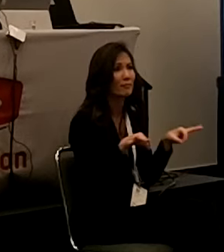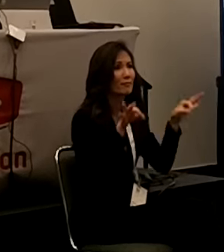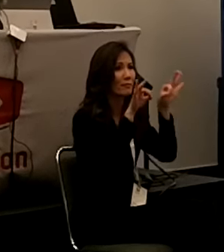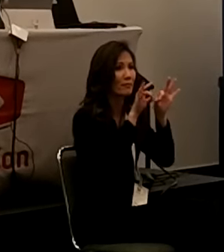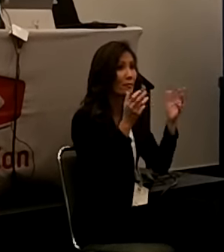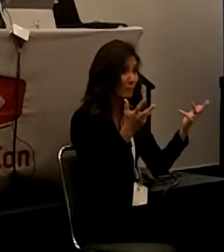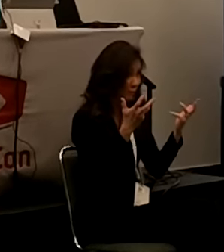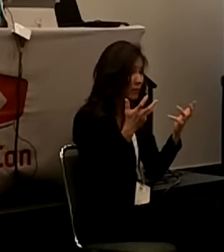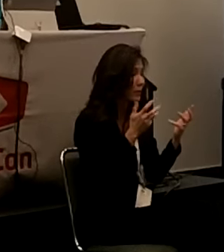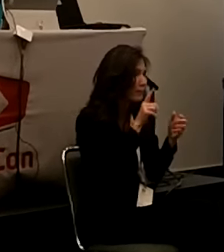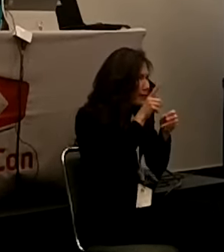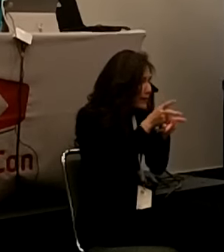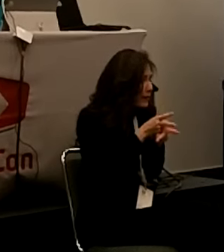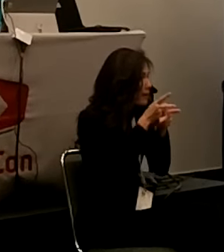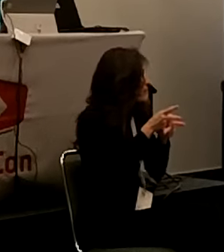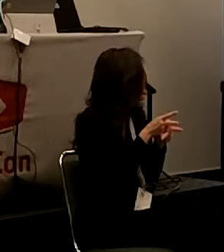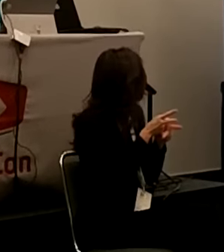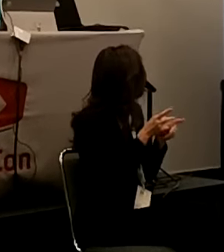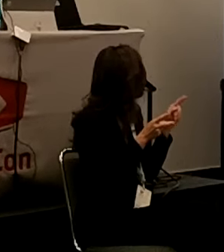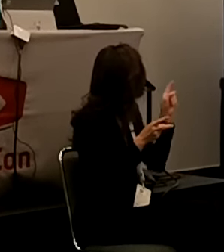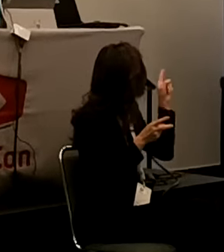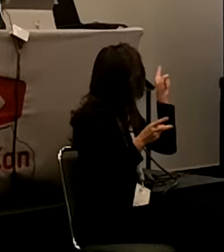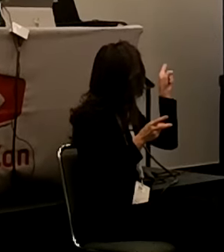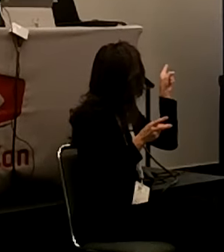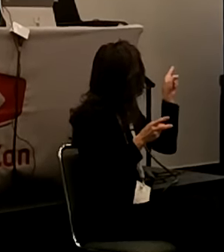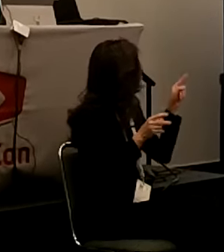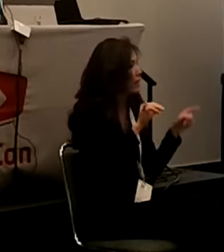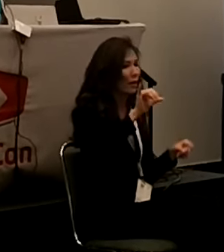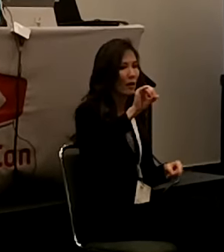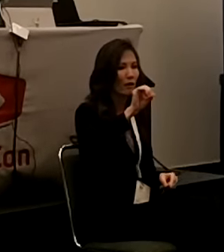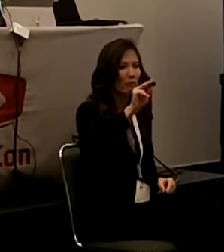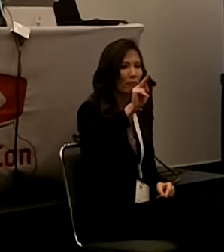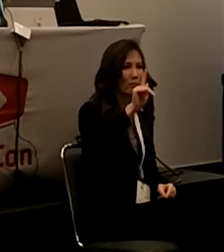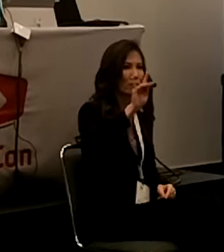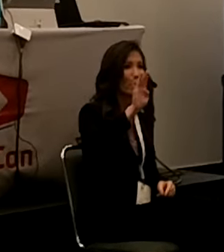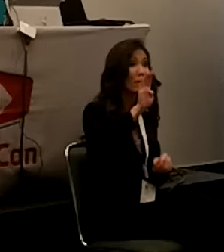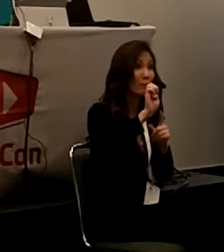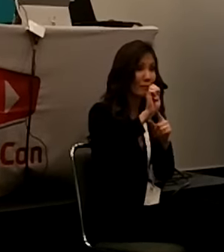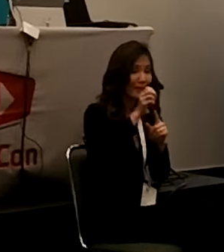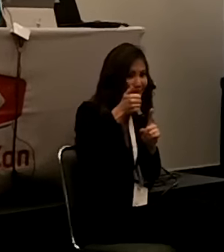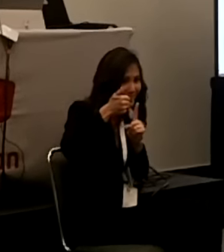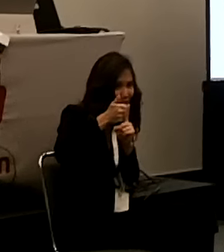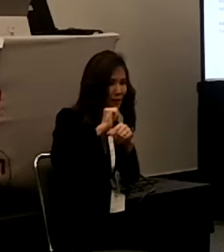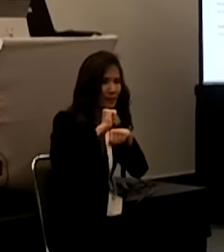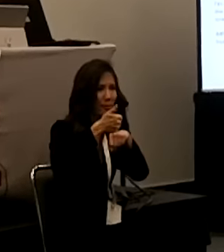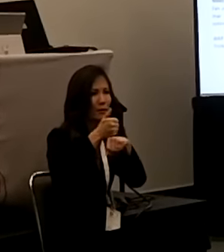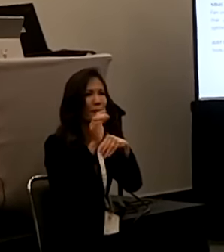is that you have the fan contribution on. YouTube has a video that will tell you